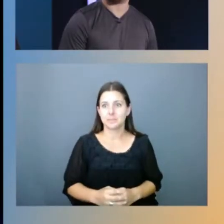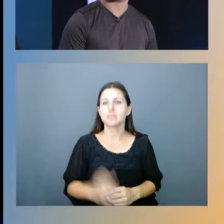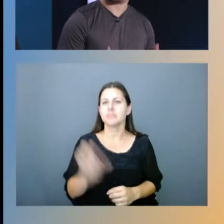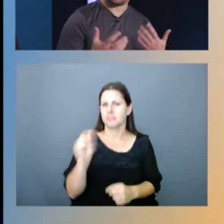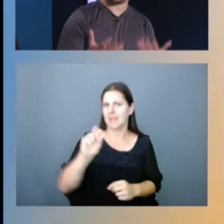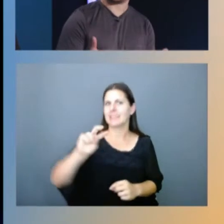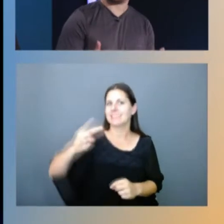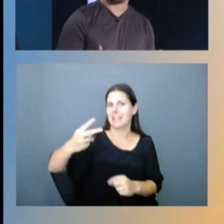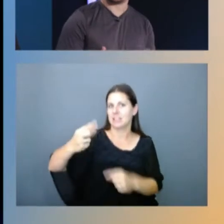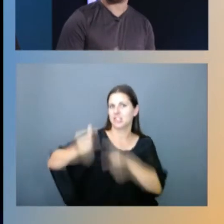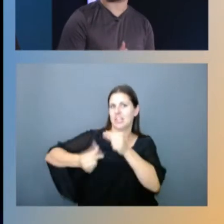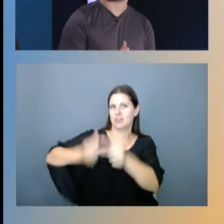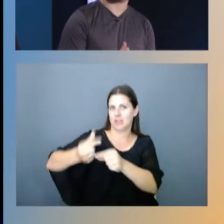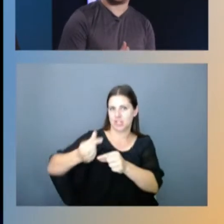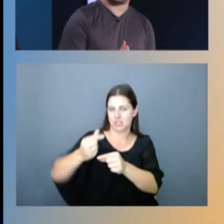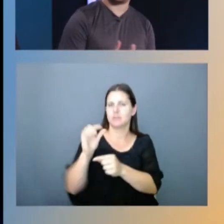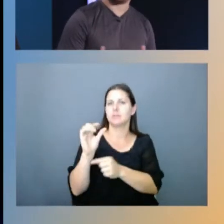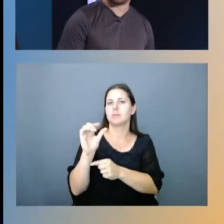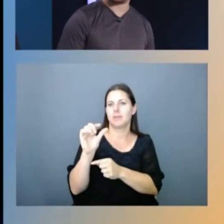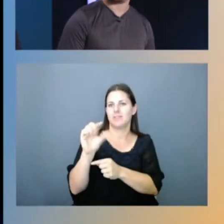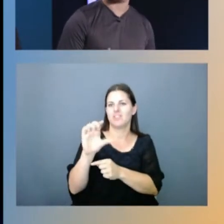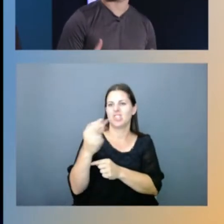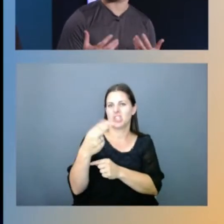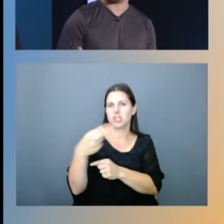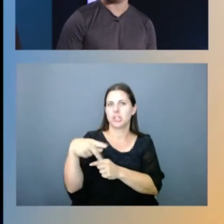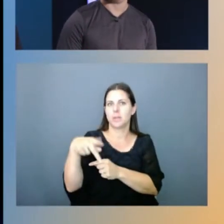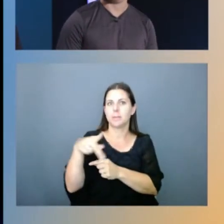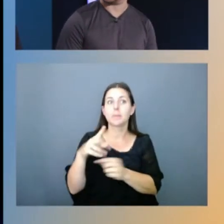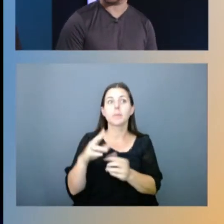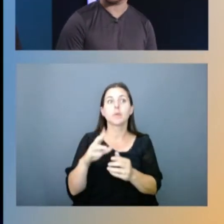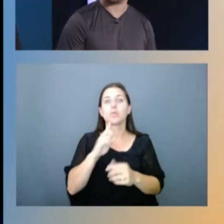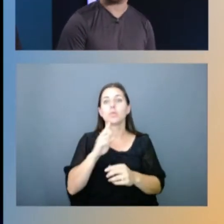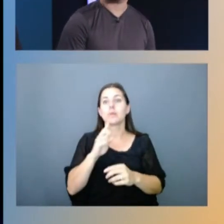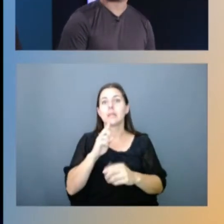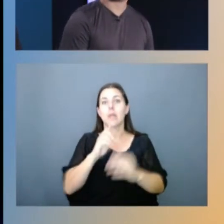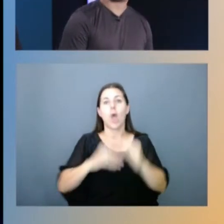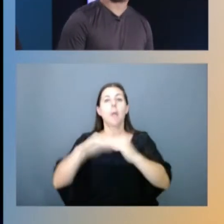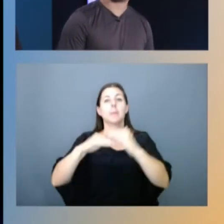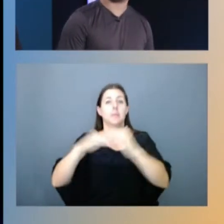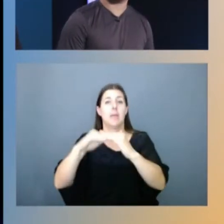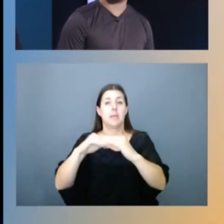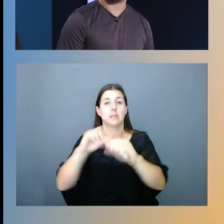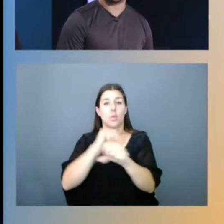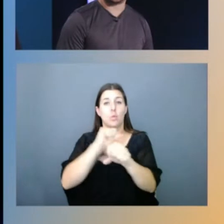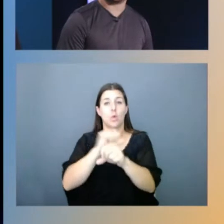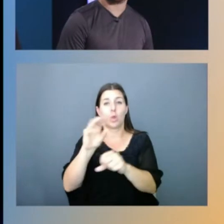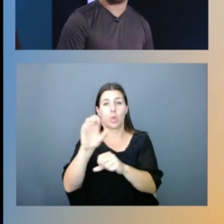And as the name suggests, it's optimized for training workloads. It powers two instances, Trn1 and Trn1n